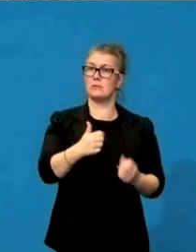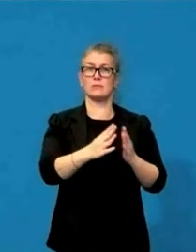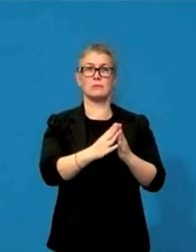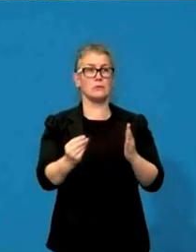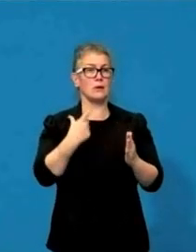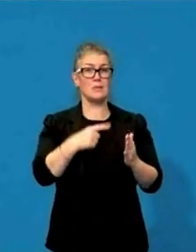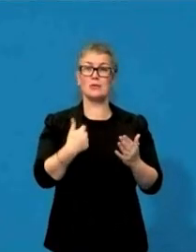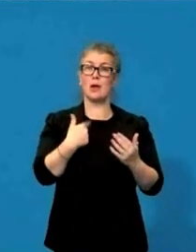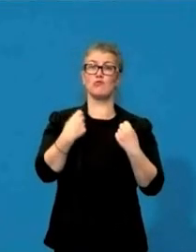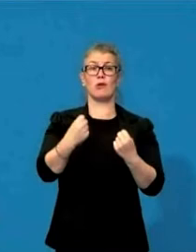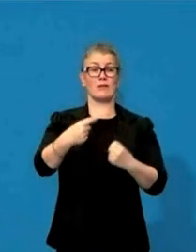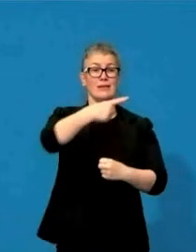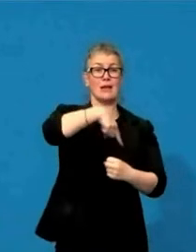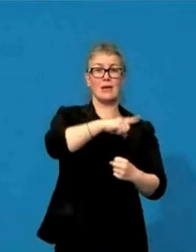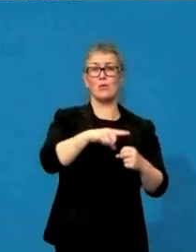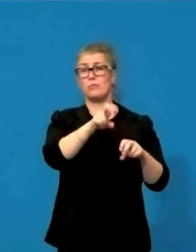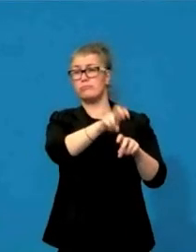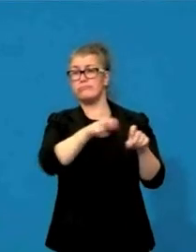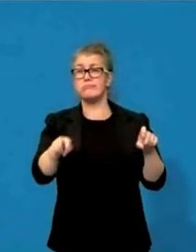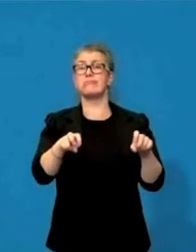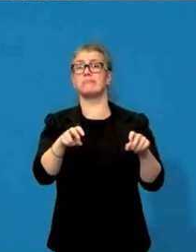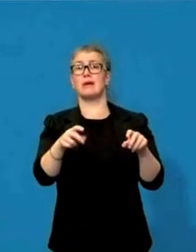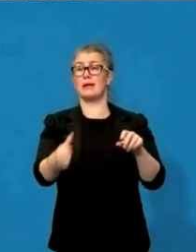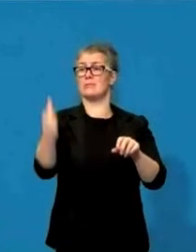And we had all the mowers on the back and the trailer, and we were coming back from a job